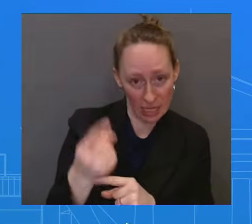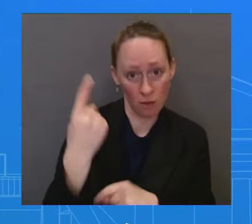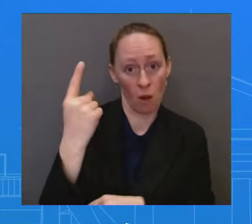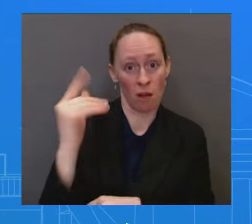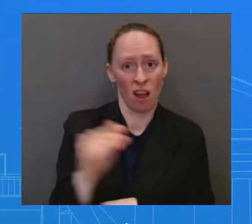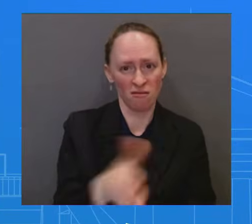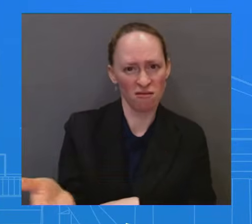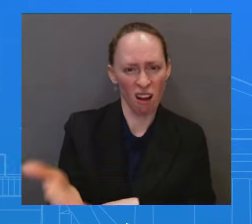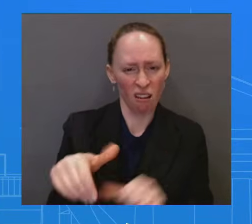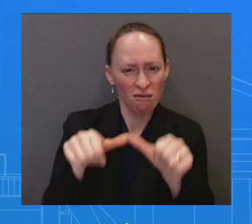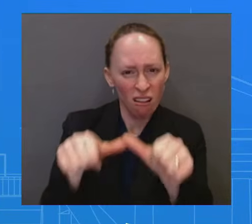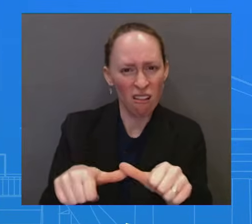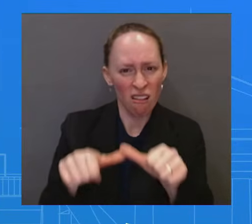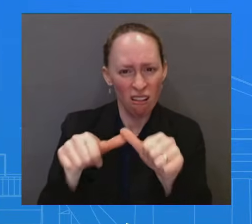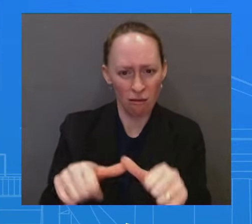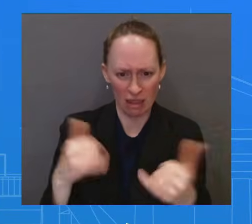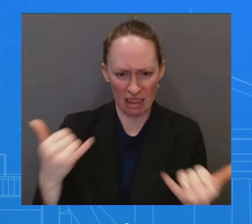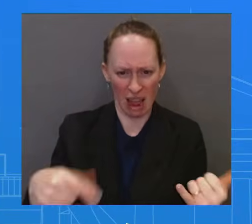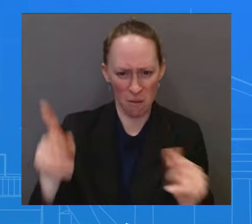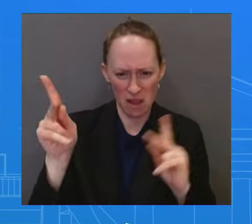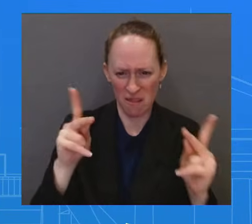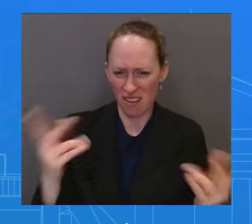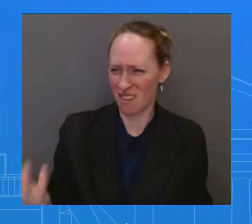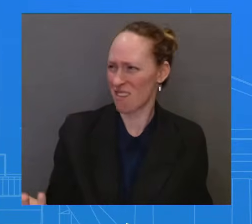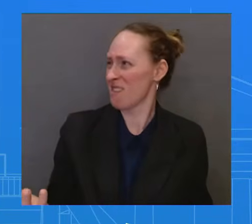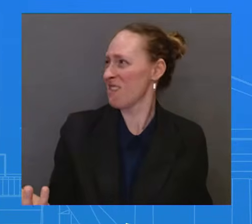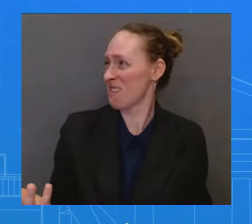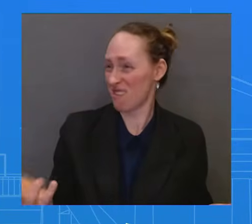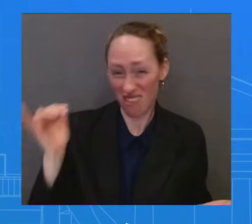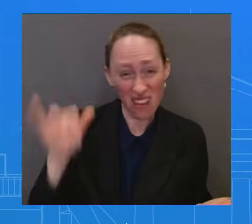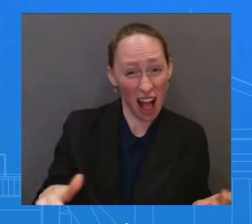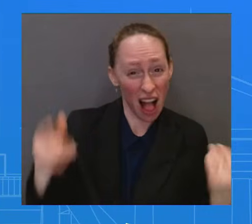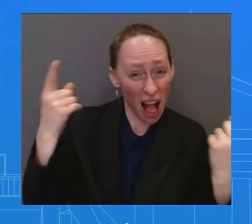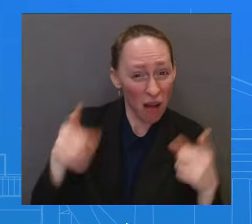Mr. Kirby: Nobody should -- nobody can look at the images coming out of Gaza